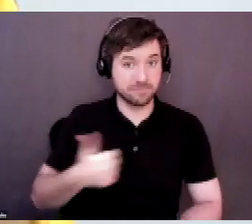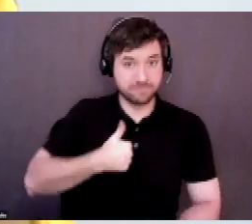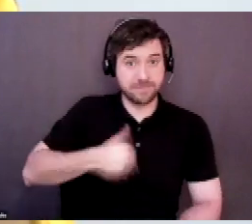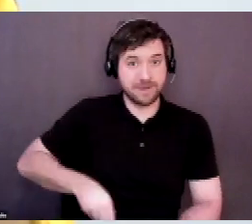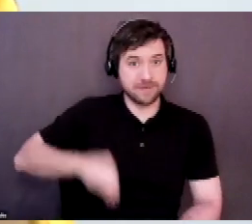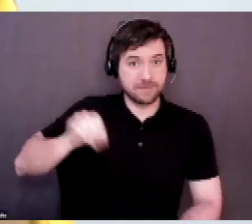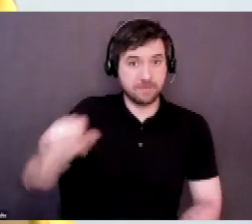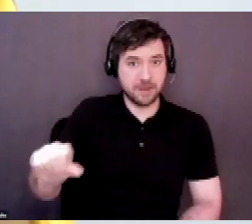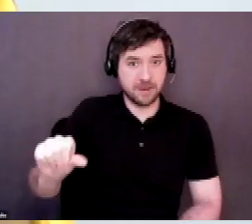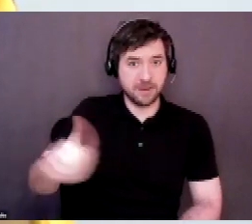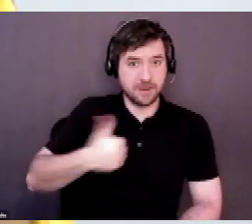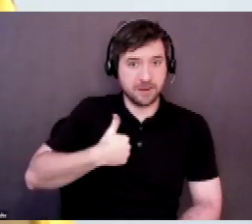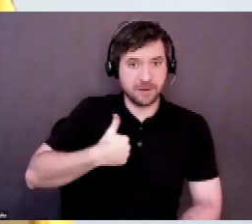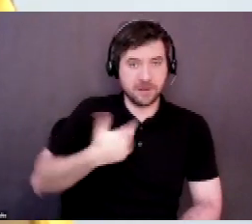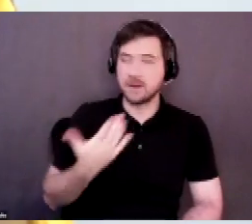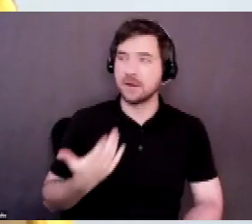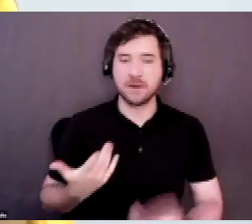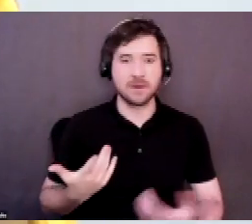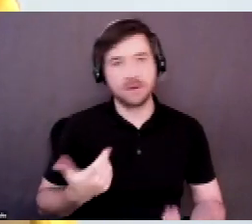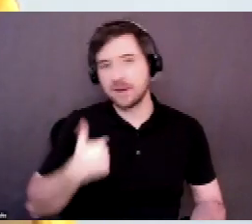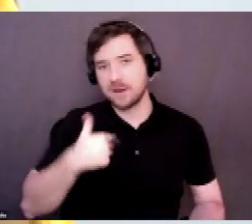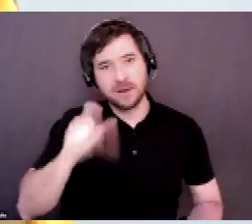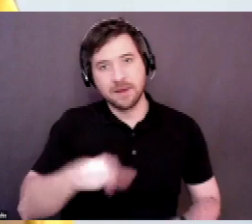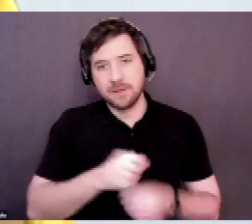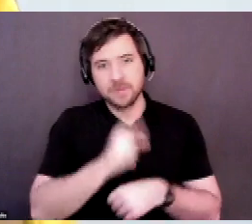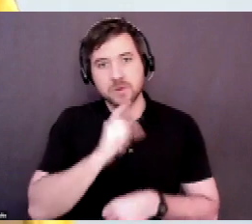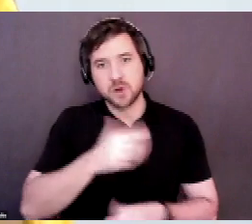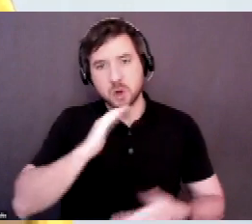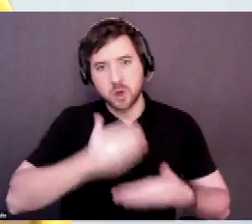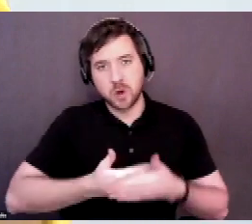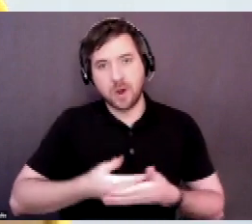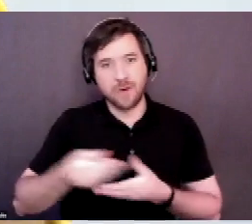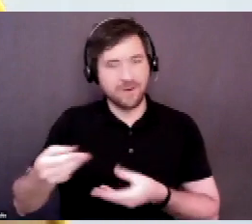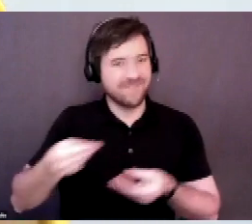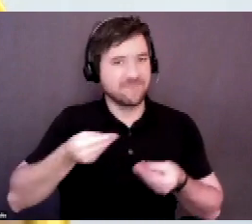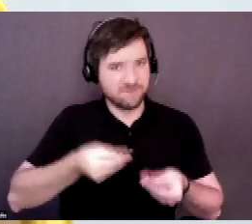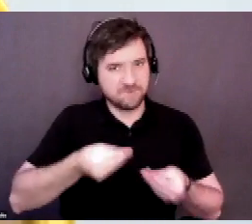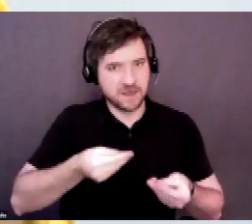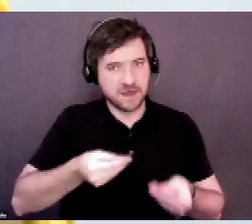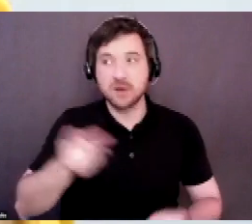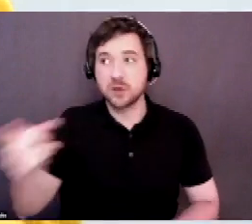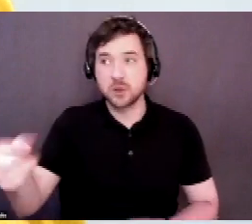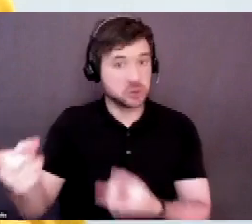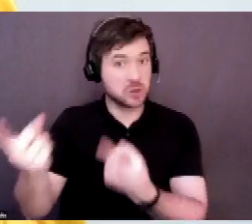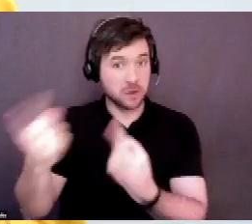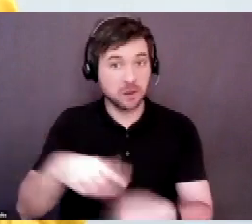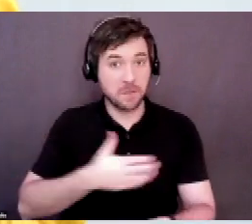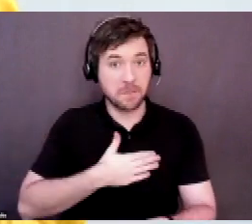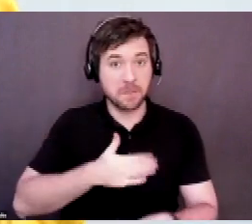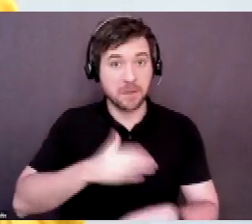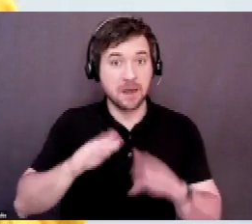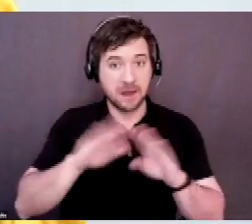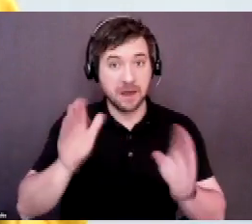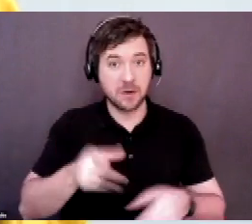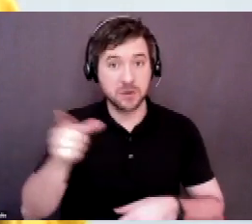do this because I need to make sure she was fed. So she came to my house and she had experience with working with people who